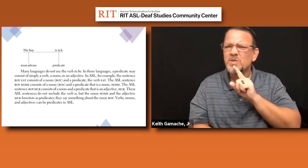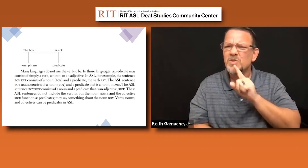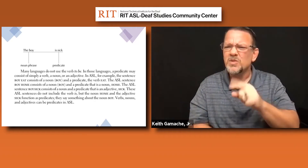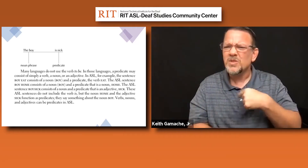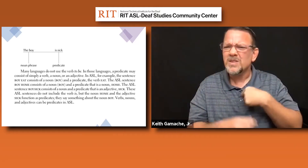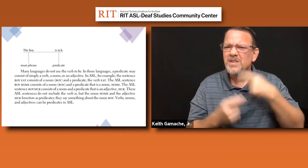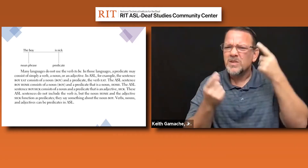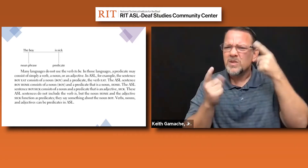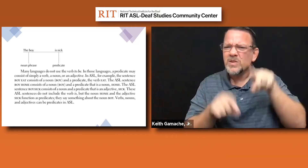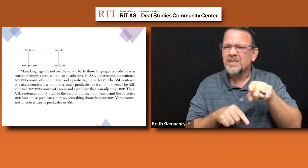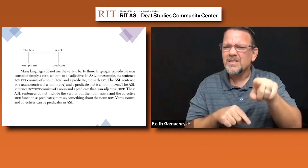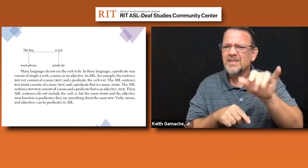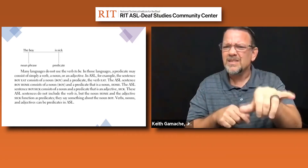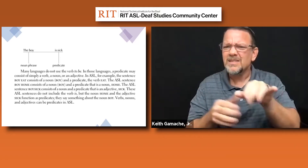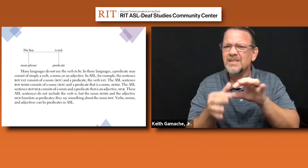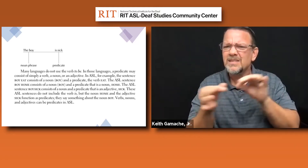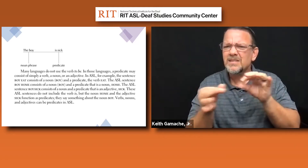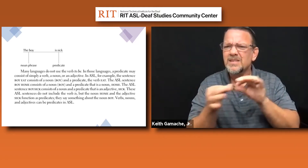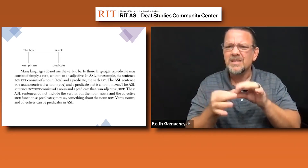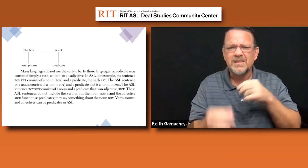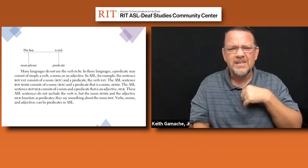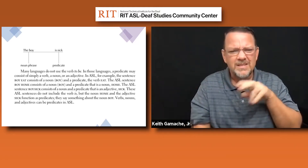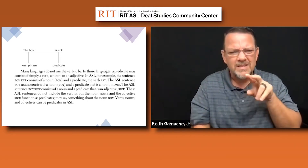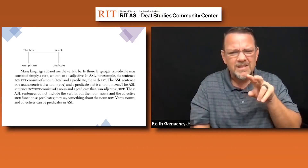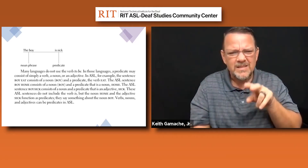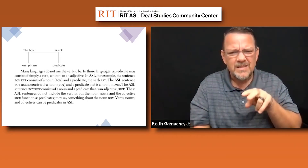I'm not fully sure I agree with this example